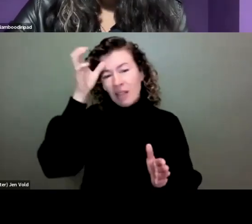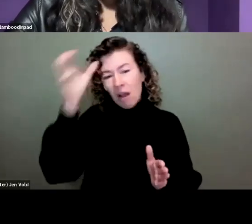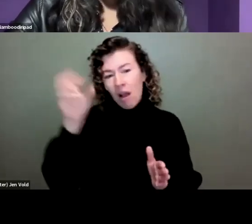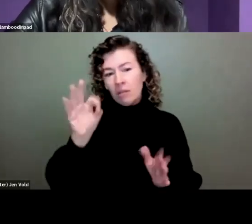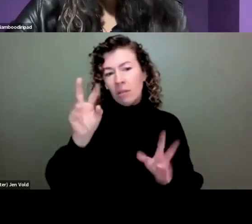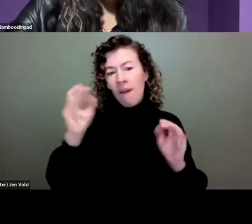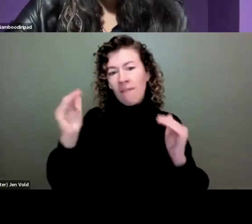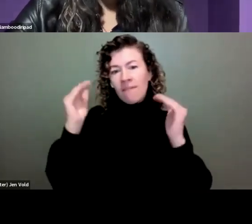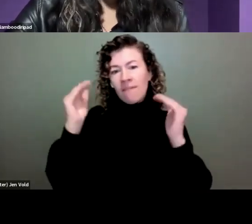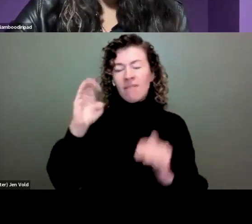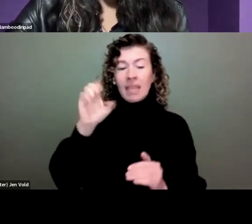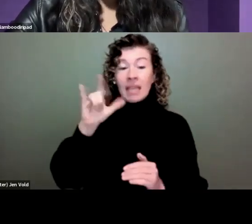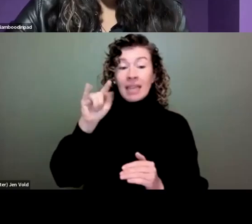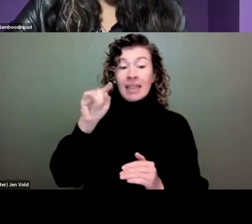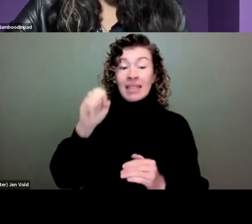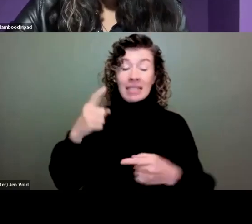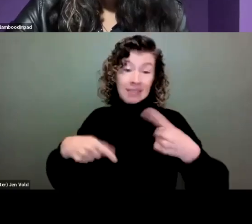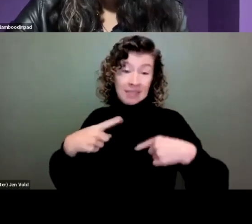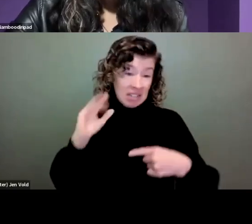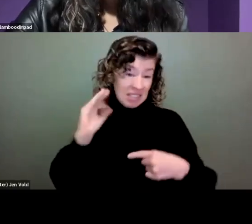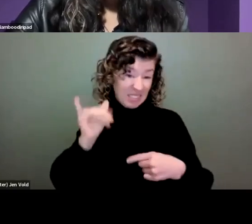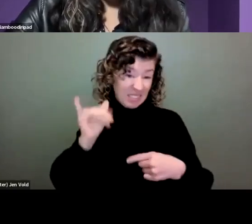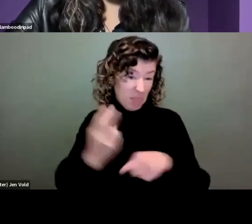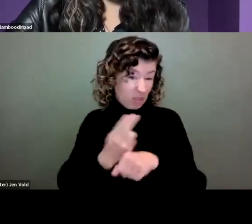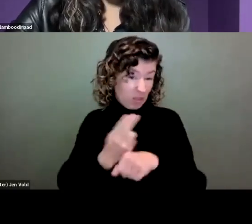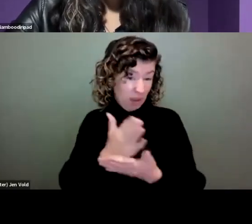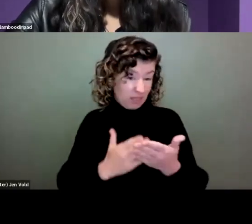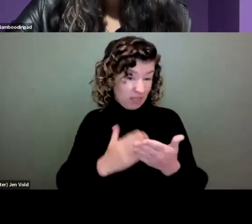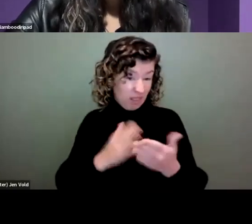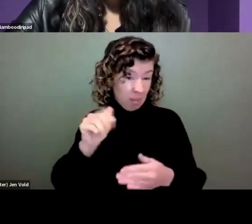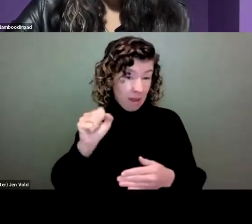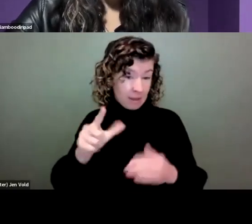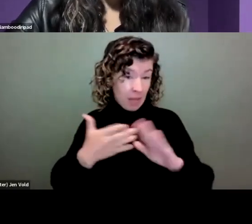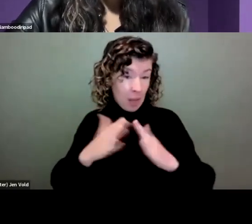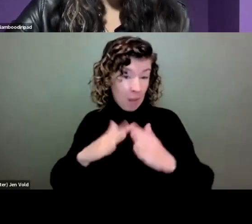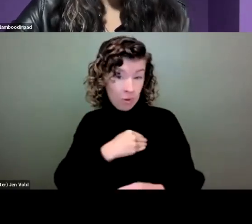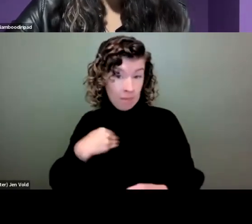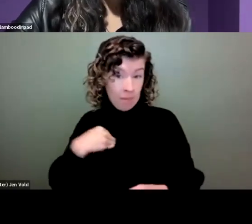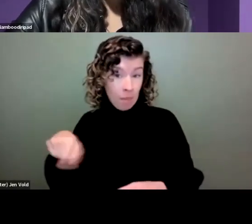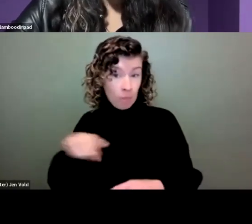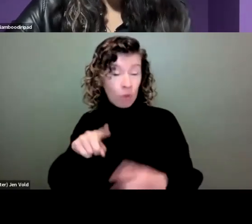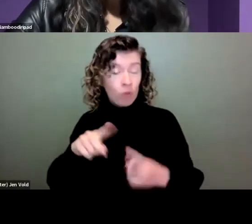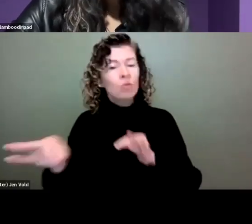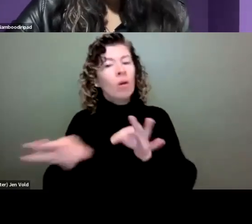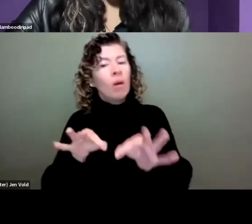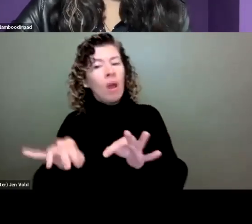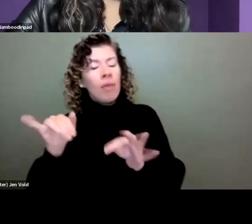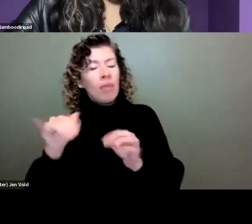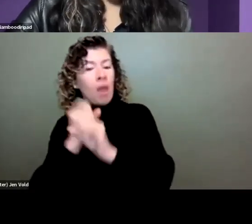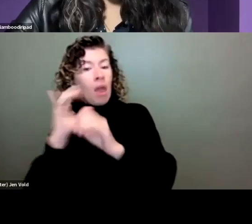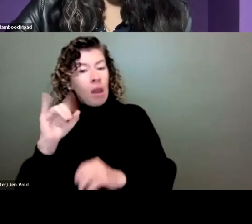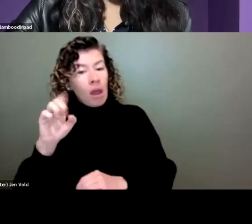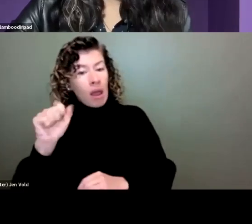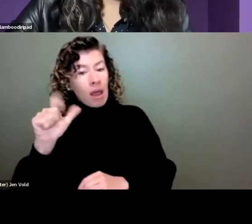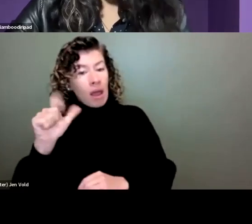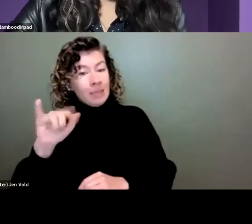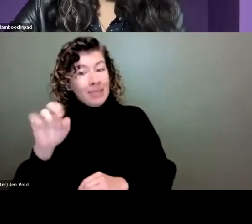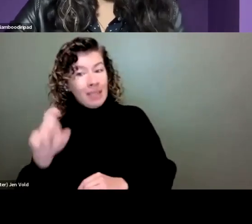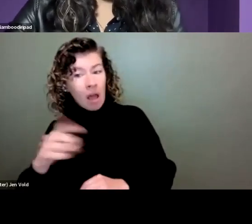which I guess is used by some ASL community members to characterize the idealized white deaf of deaf fluent signer."